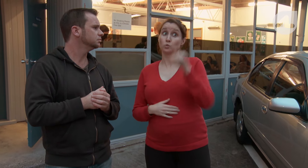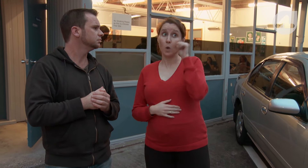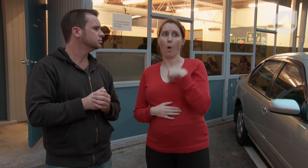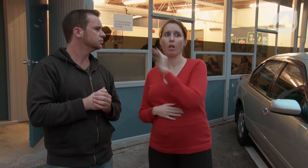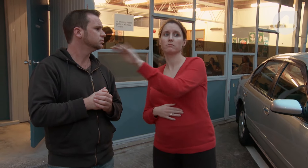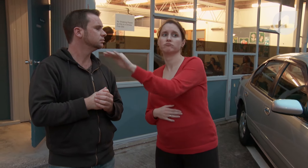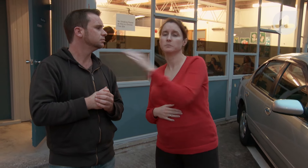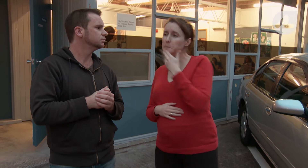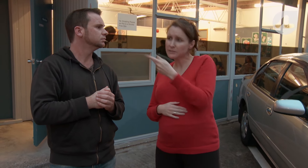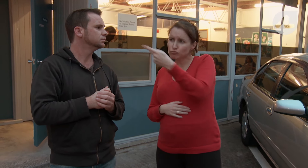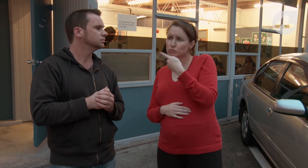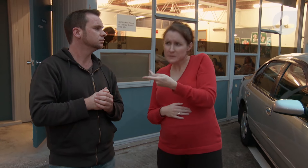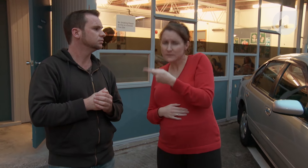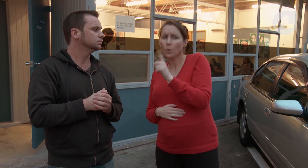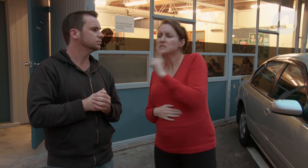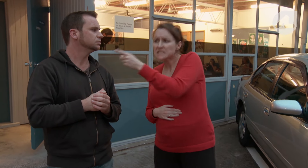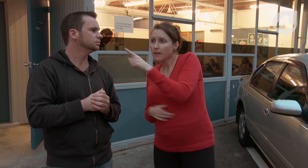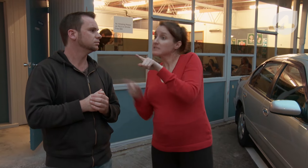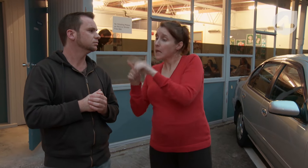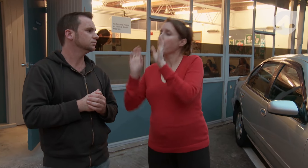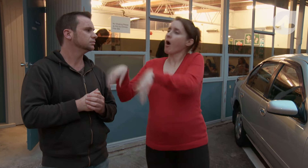And we'll ask if the information can be repeated if we need to.